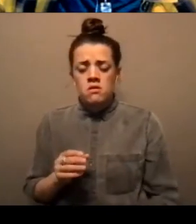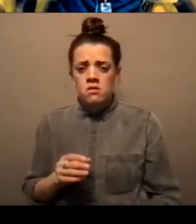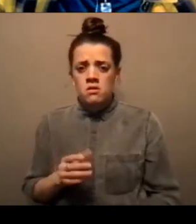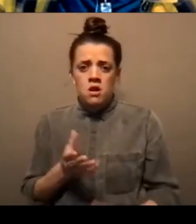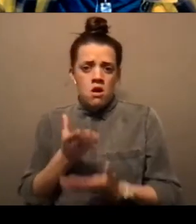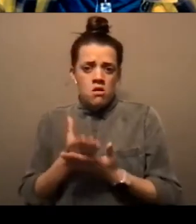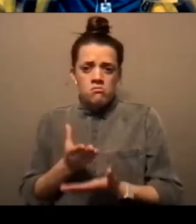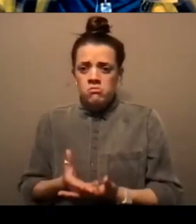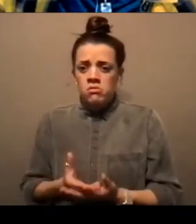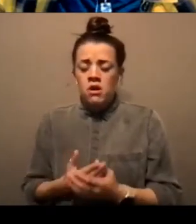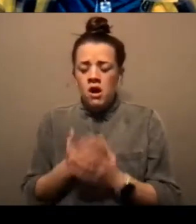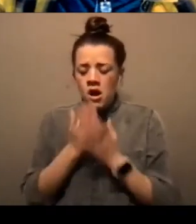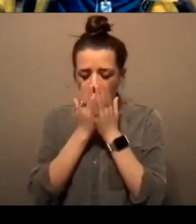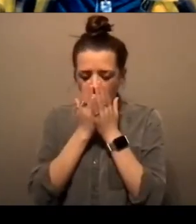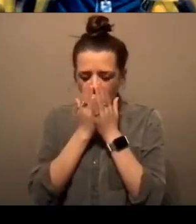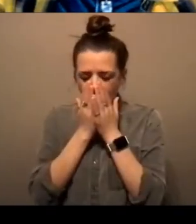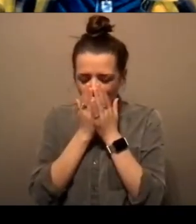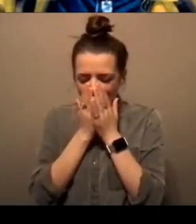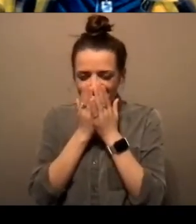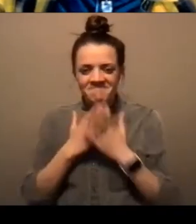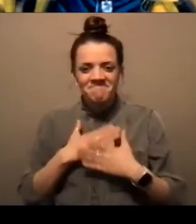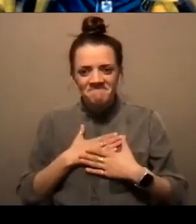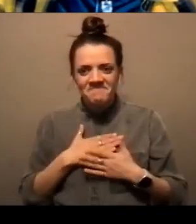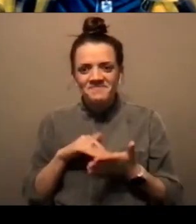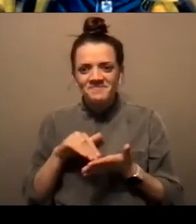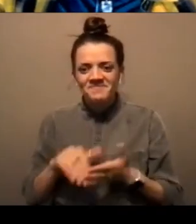including codes sent